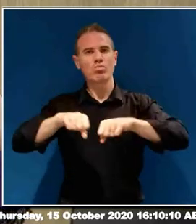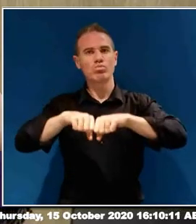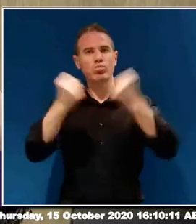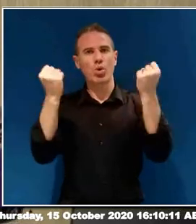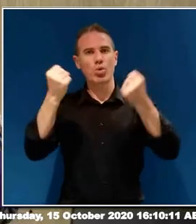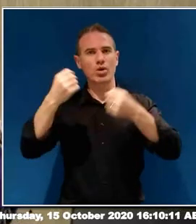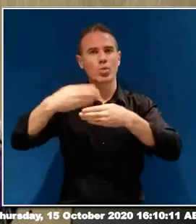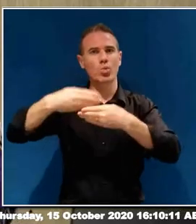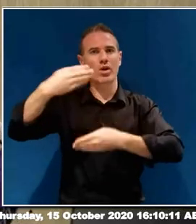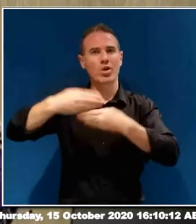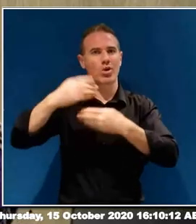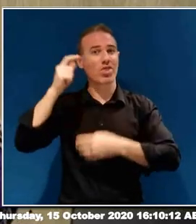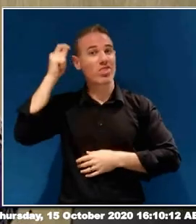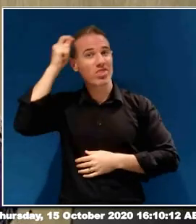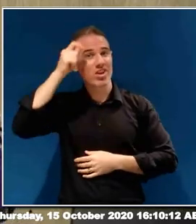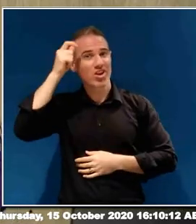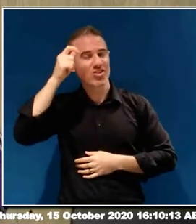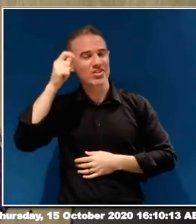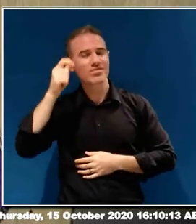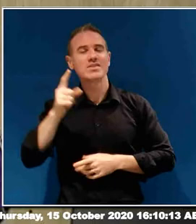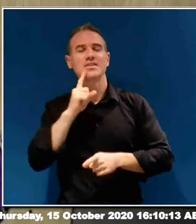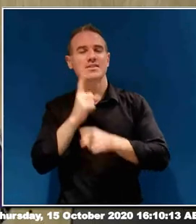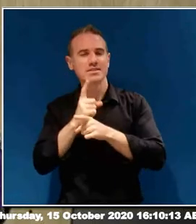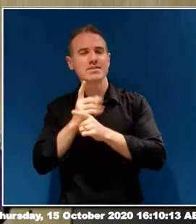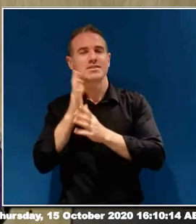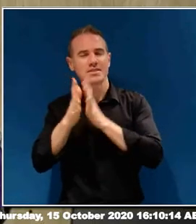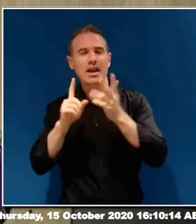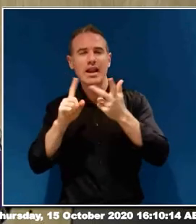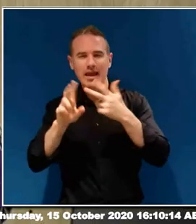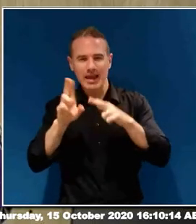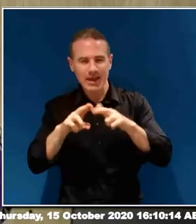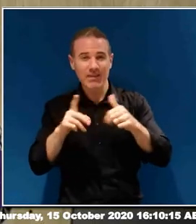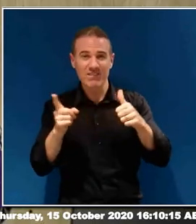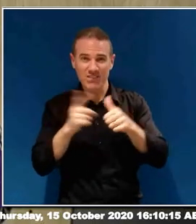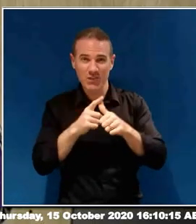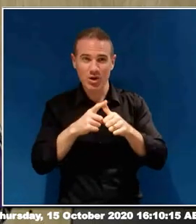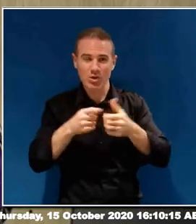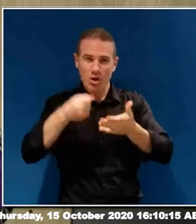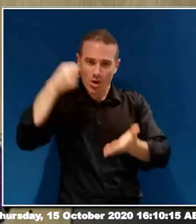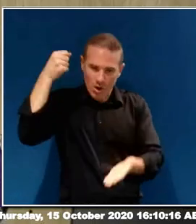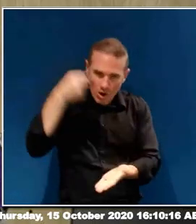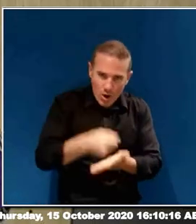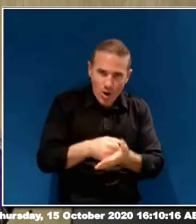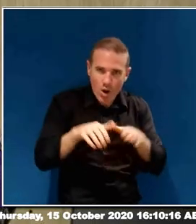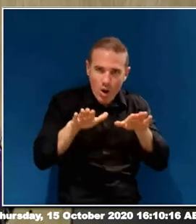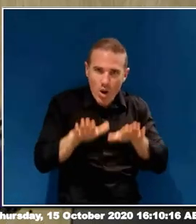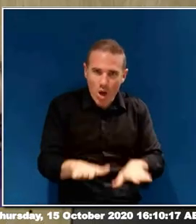behaviour at the lowest level and you keep control of it there, then you won't end up